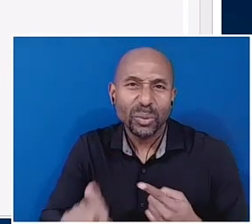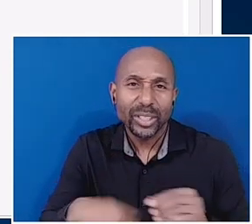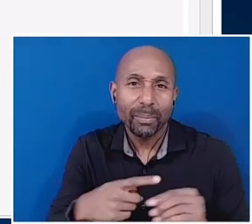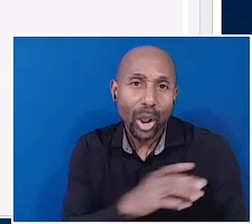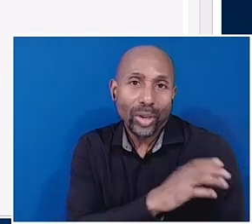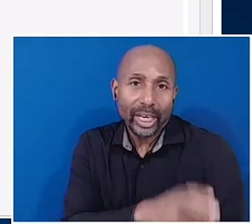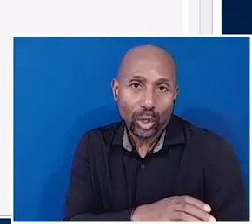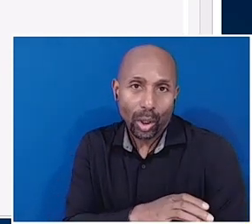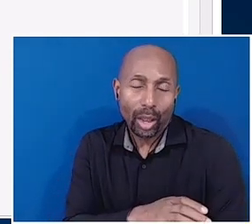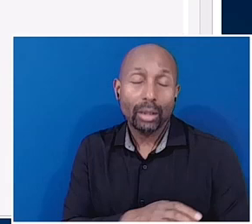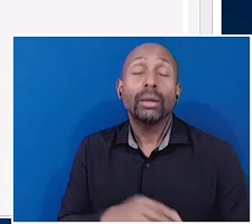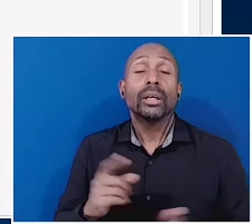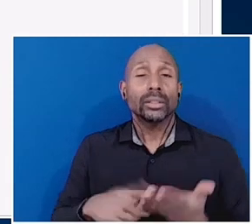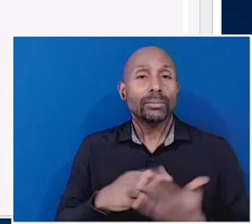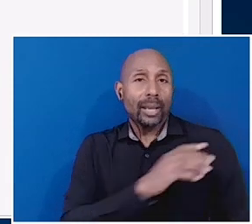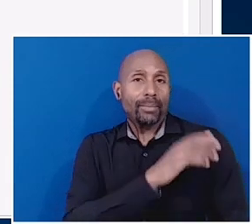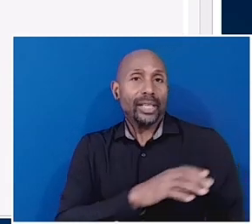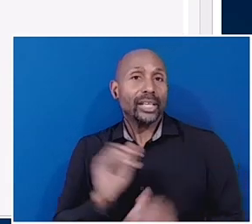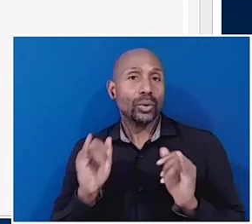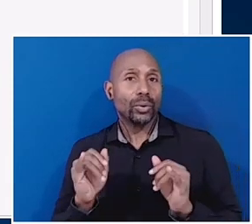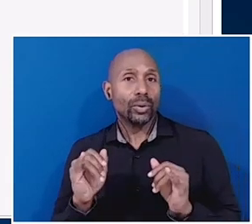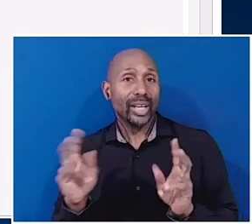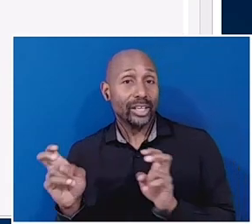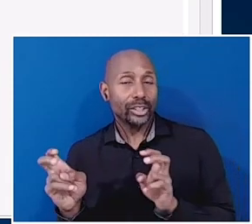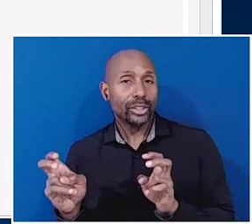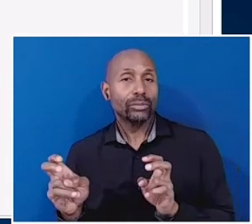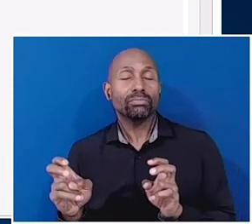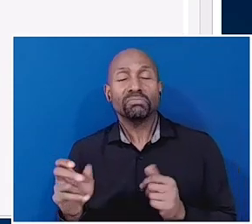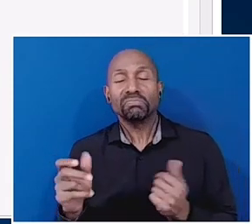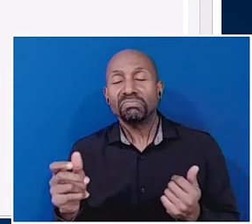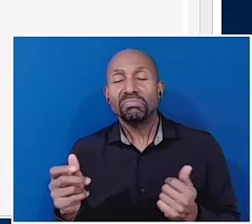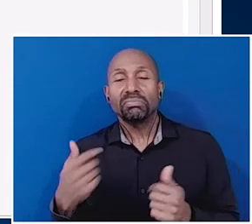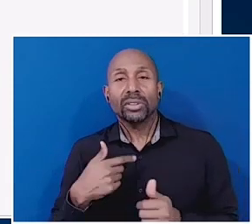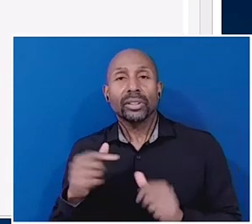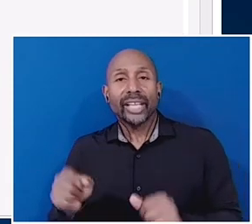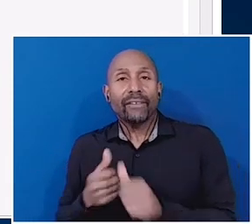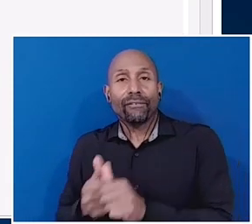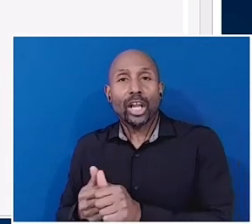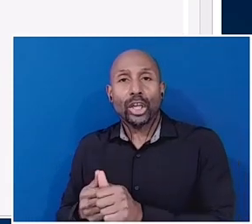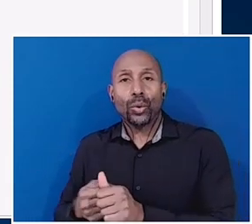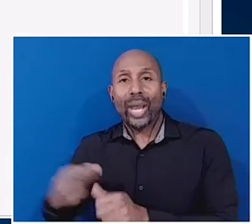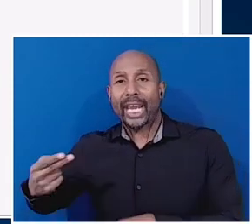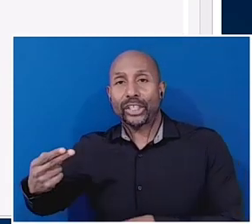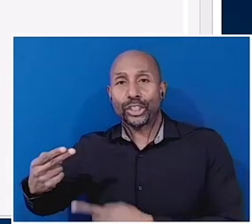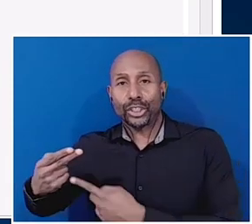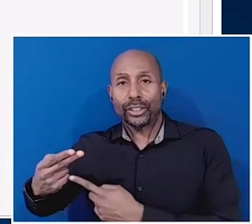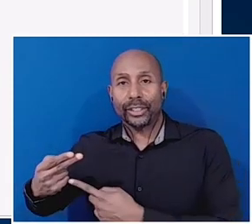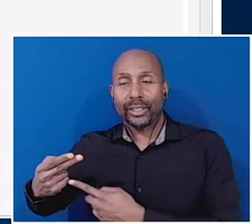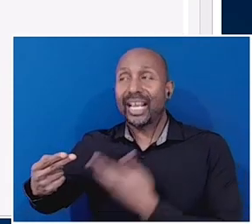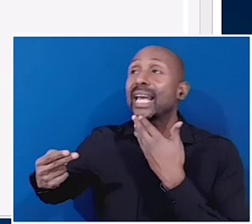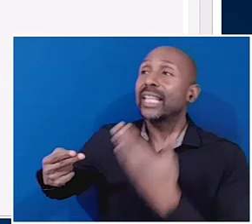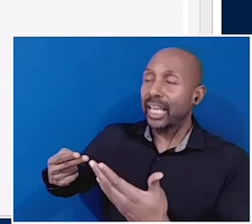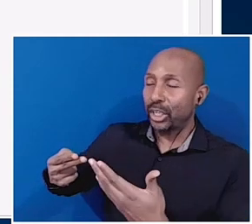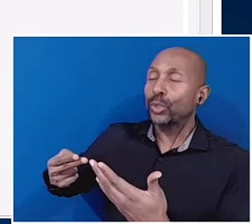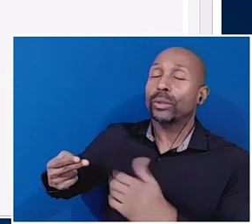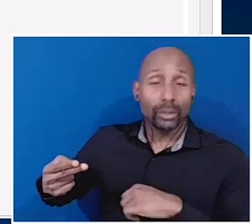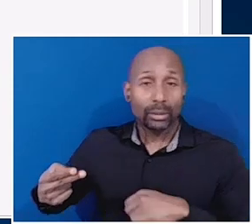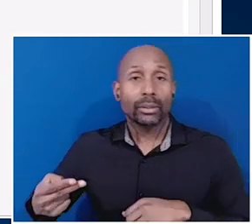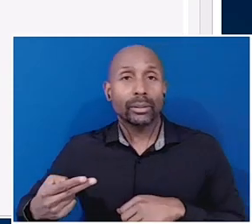clinical issue can be dealt with in (h). Thank you. That's helpful. By the age exception which would then not